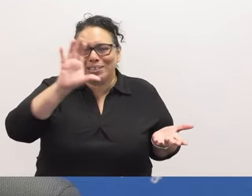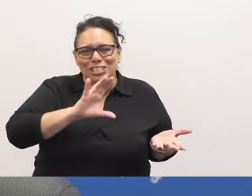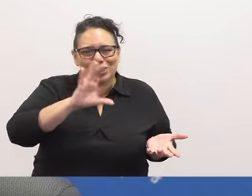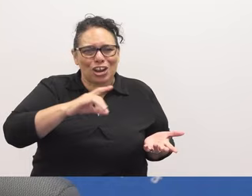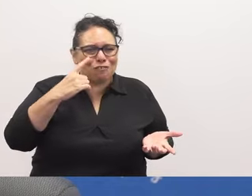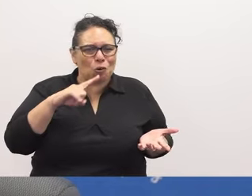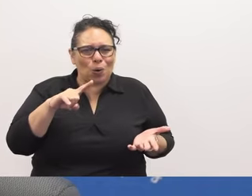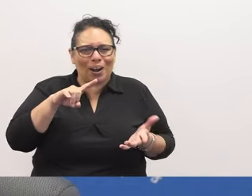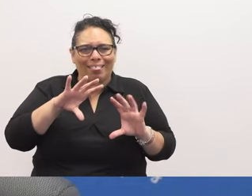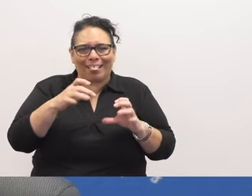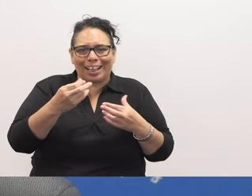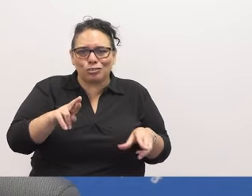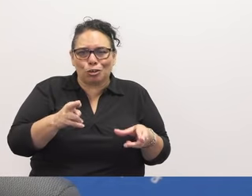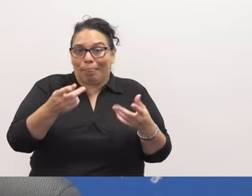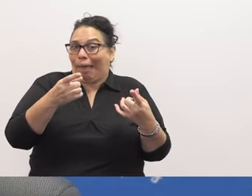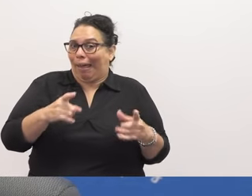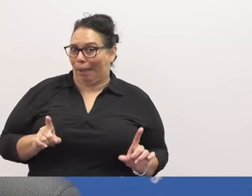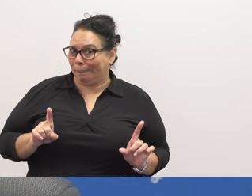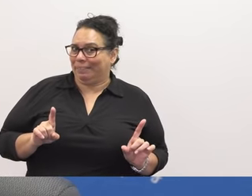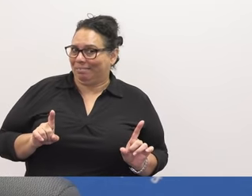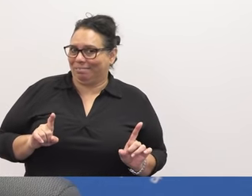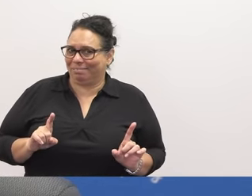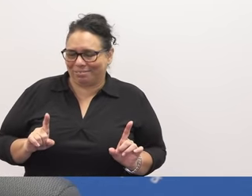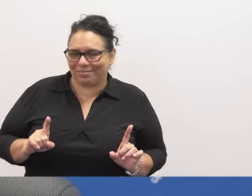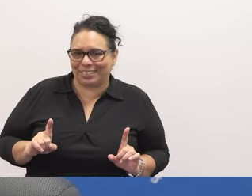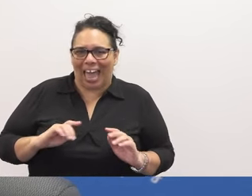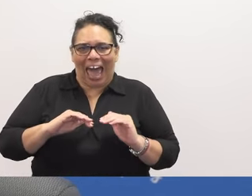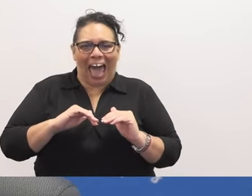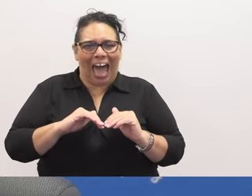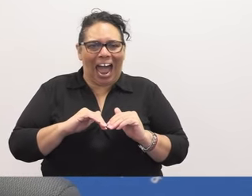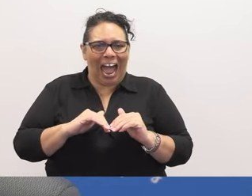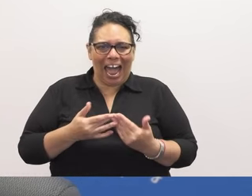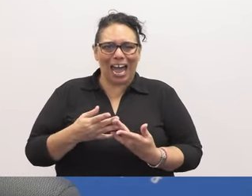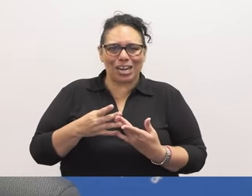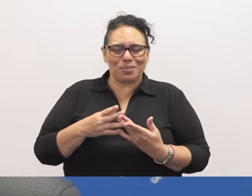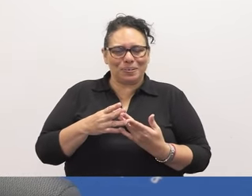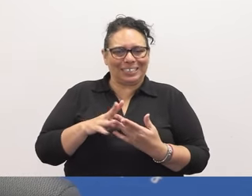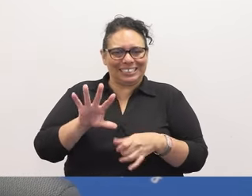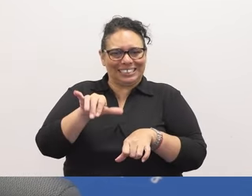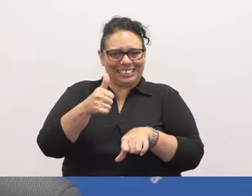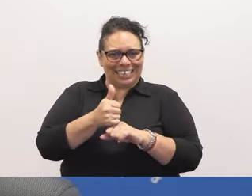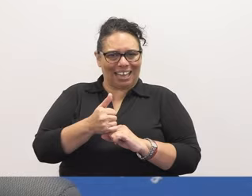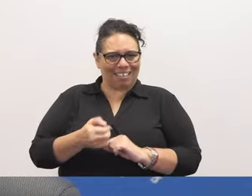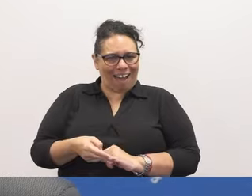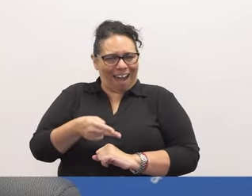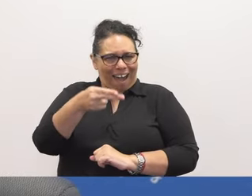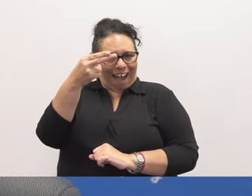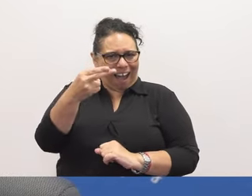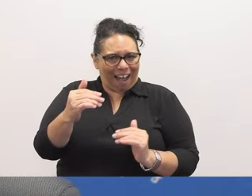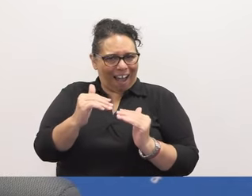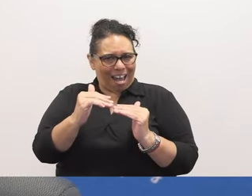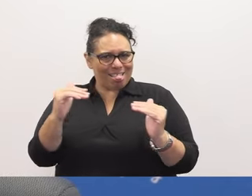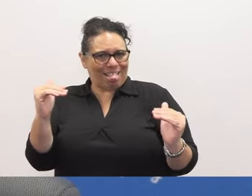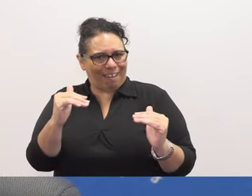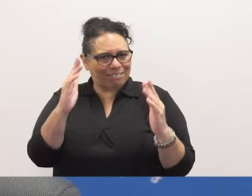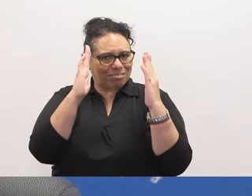and how do we set that high, that high level question, those high level expectations,